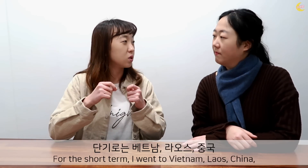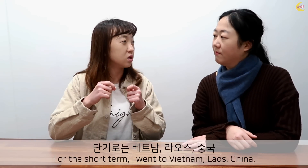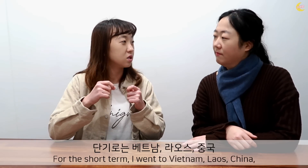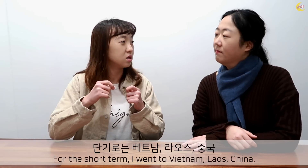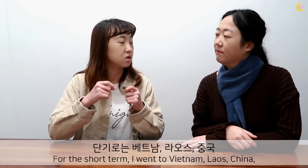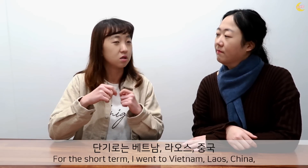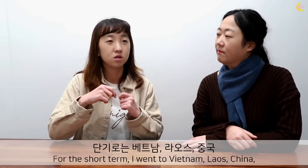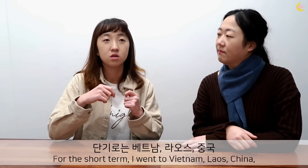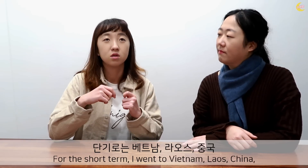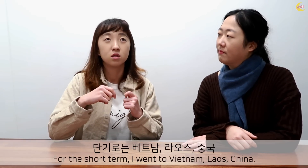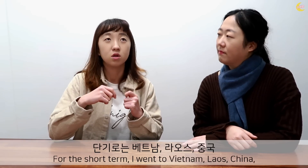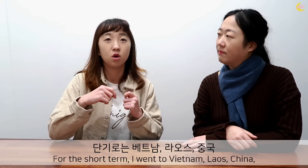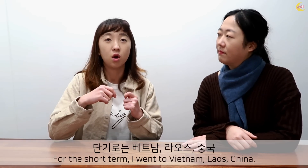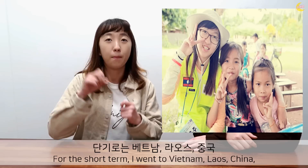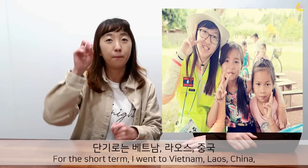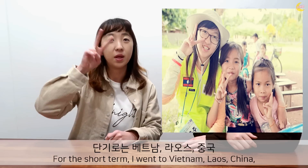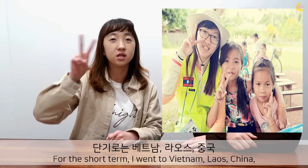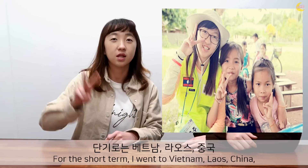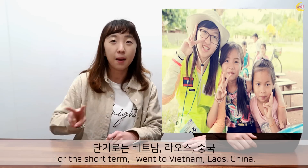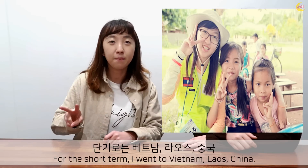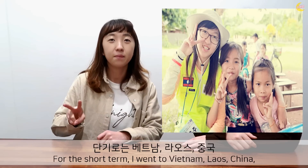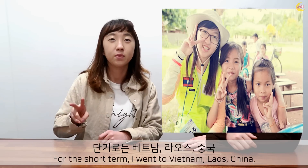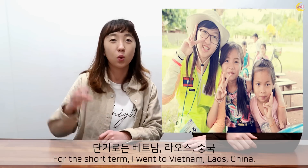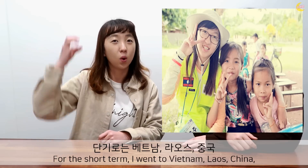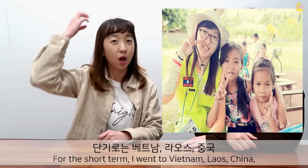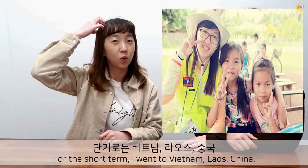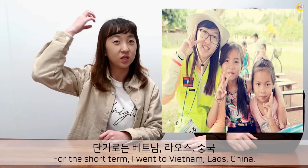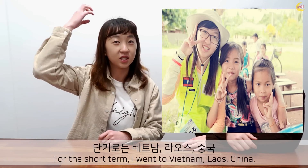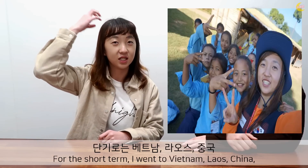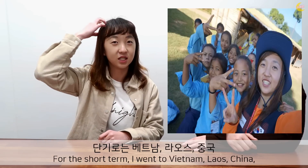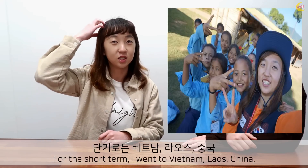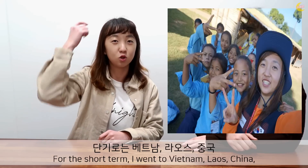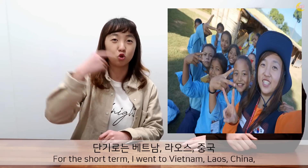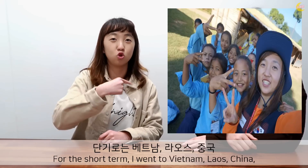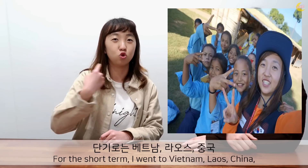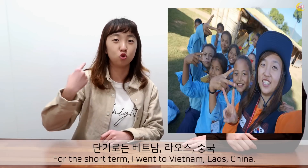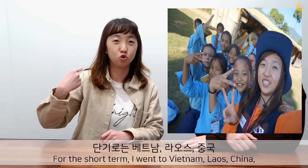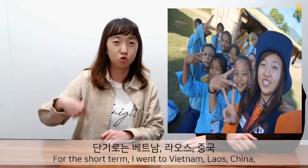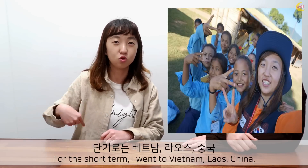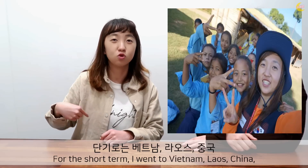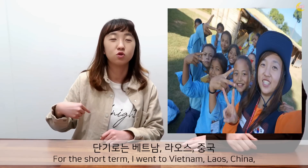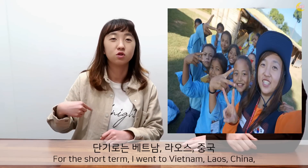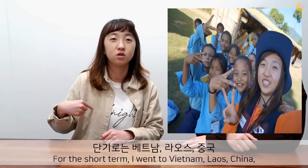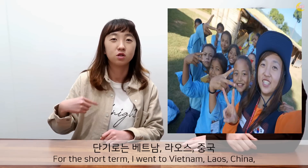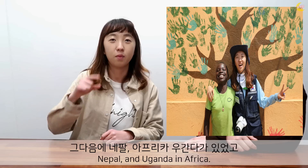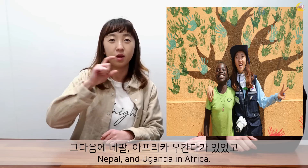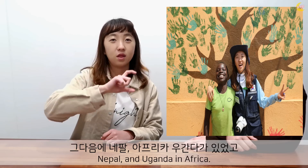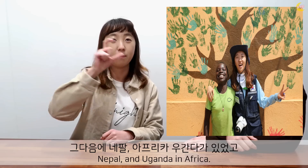For the short term, I went to Vietnam, Laos, China,